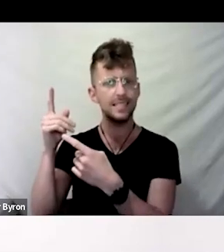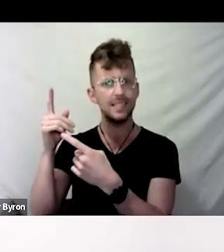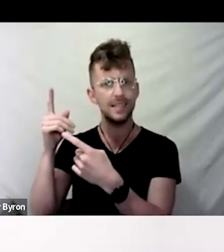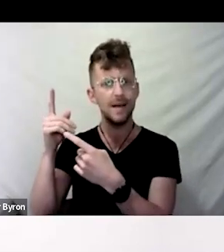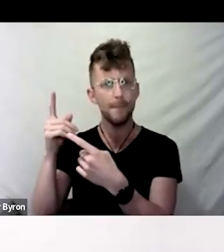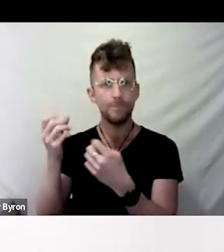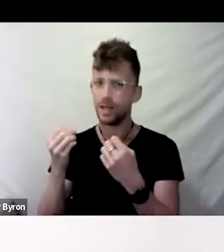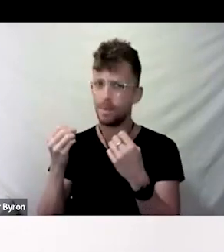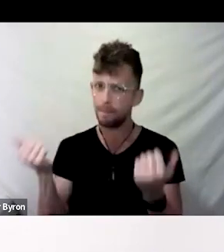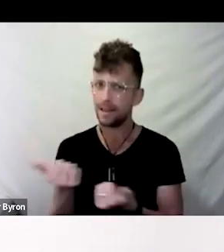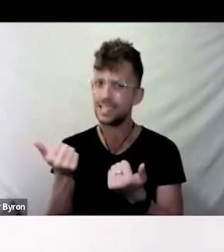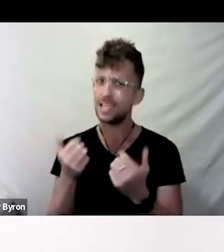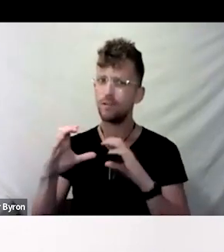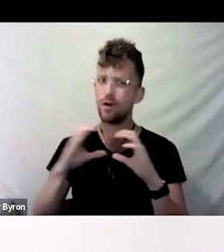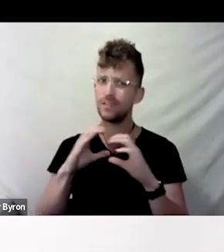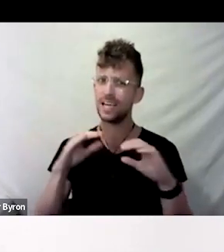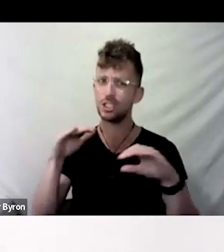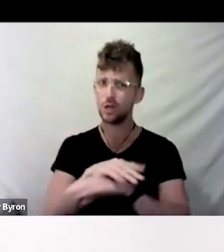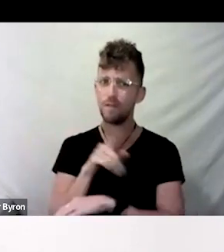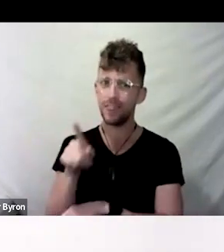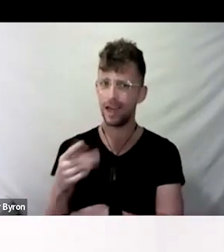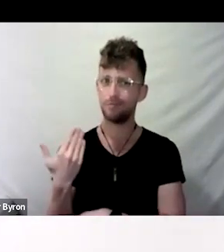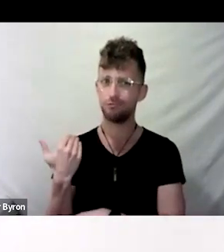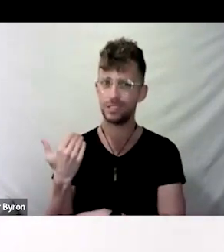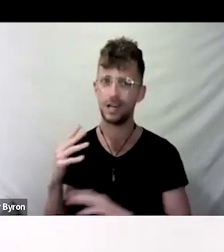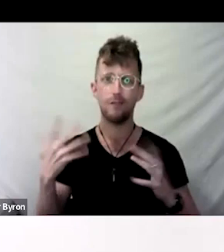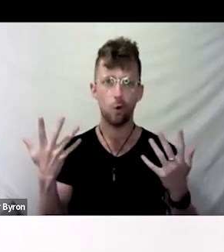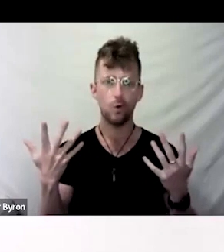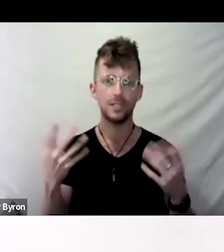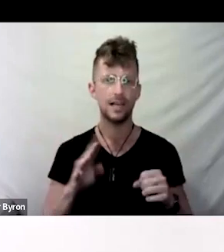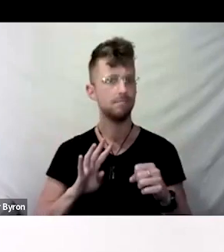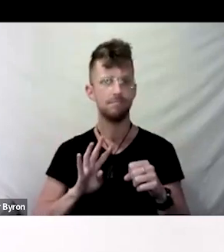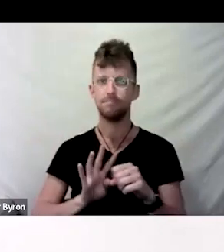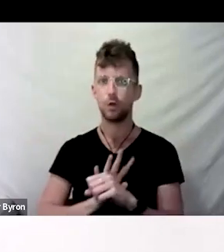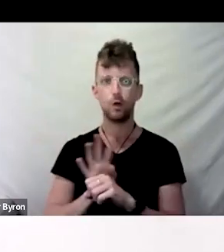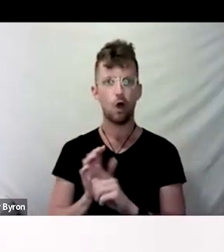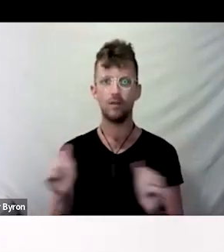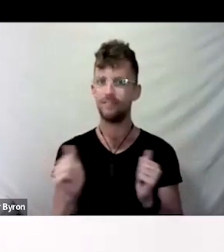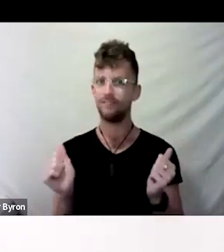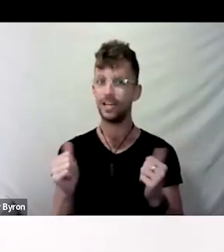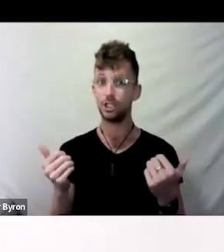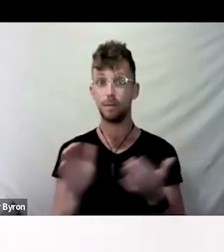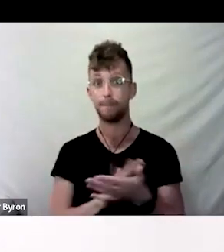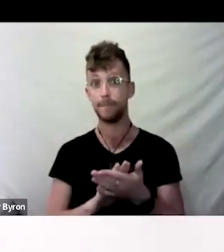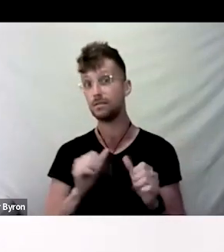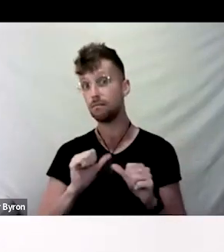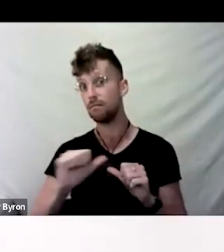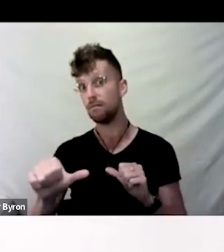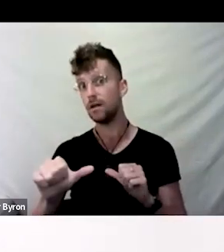So there’s obviously, you know, post Covid, a lot of people thinking that overseas travel is the right use of their funding.